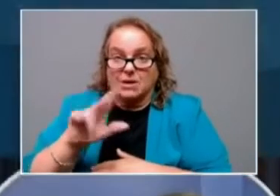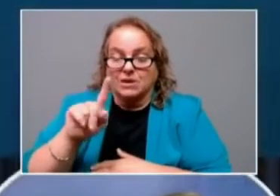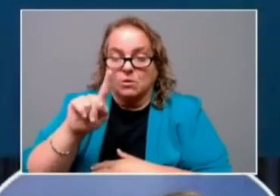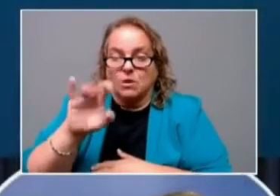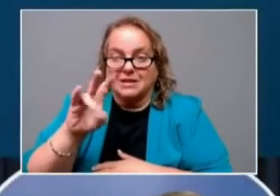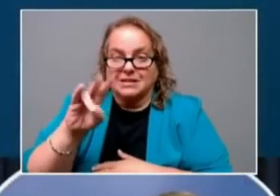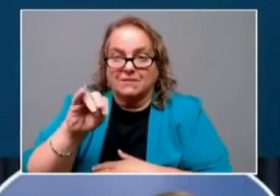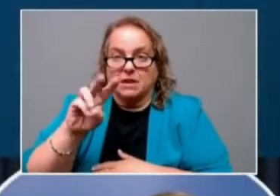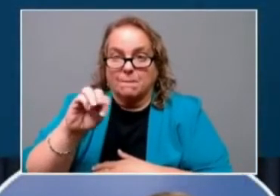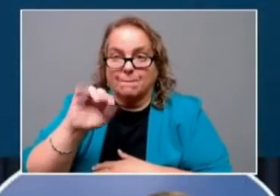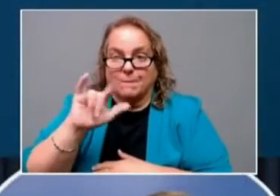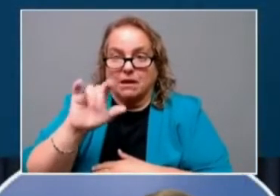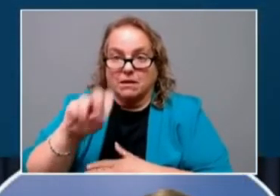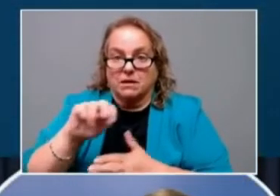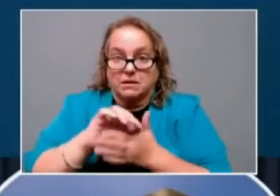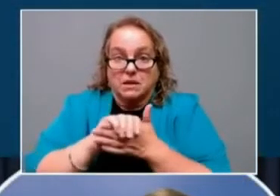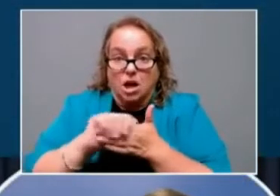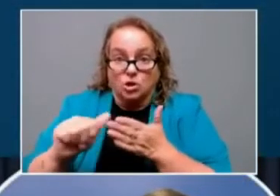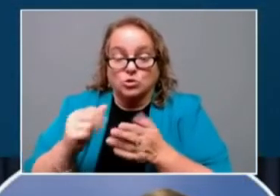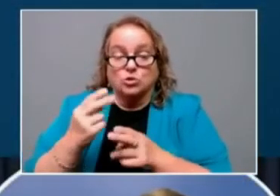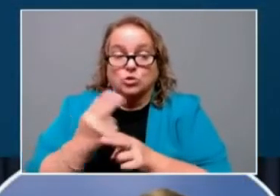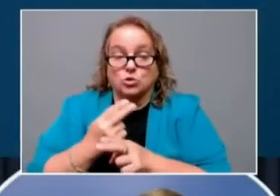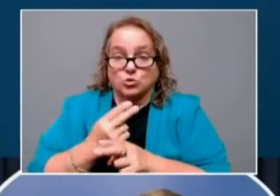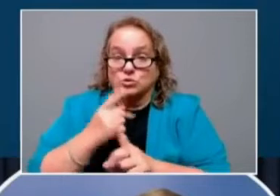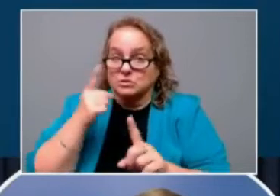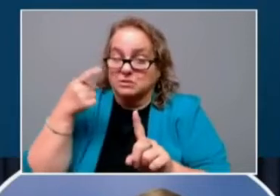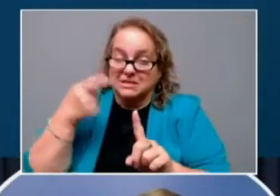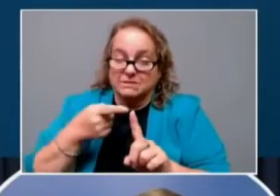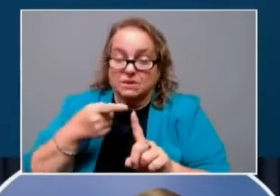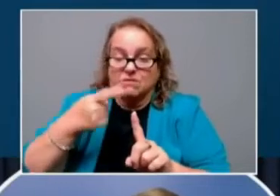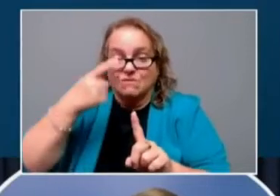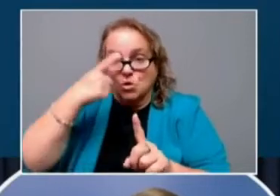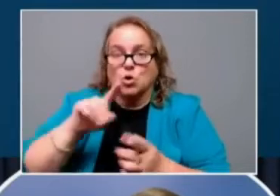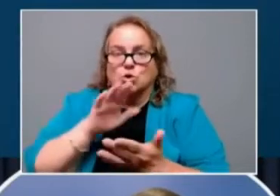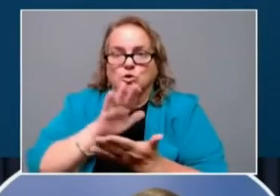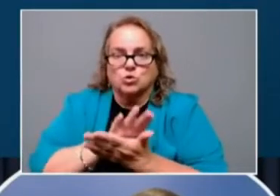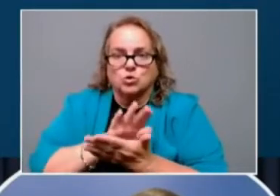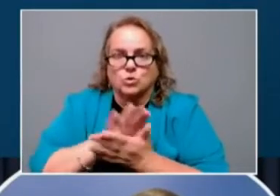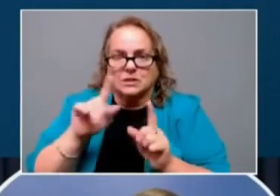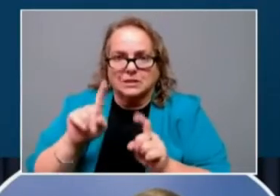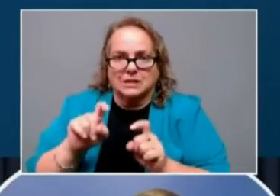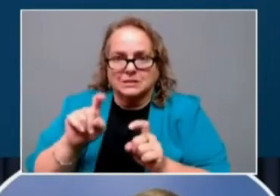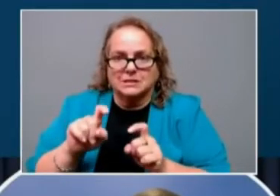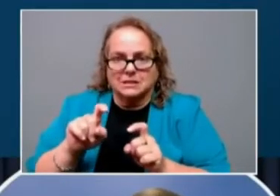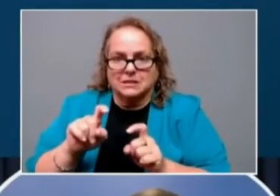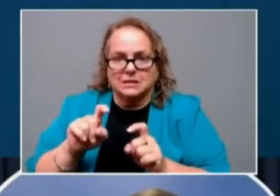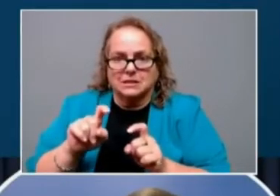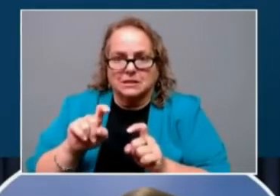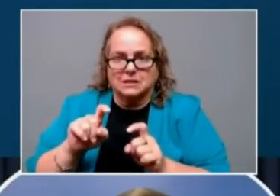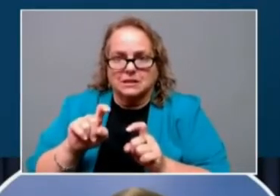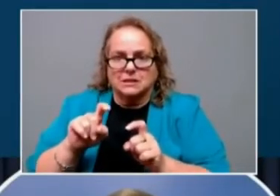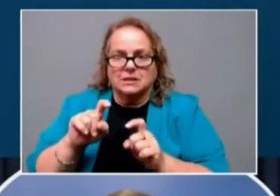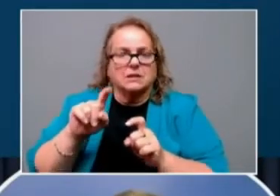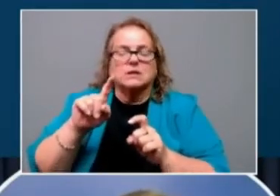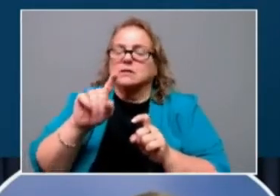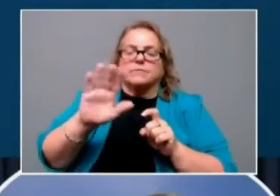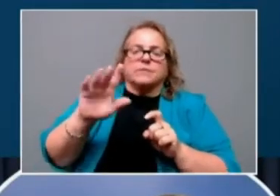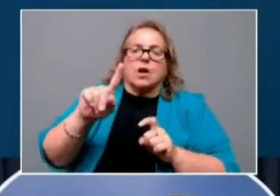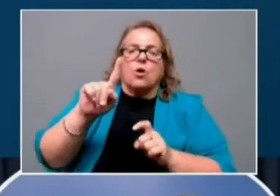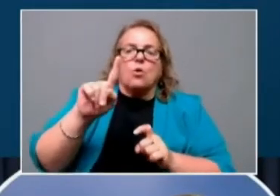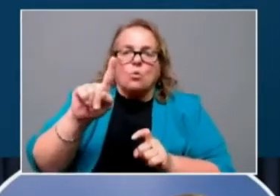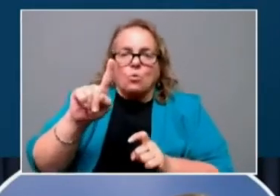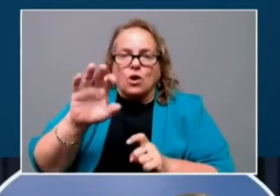That's used pretty much exclusively for for school testing. 100 134 um million